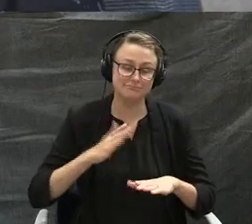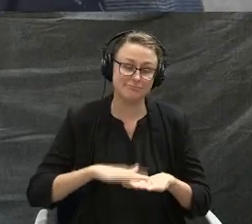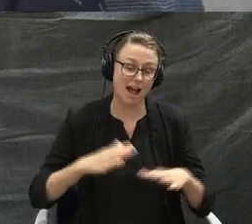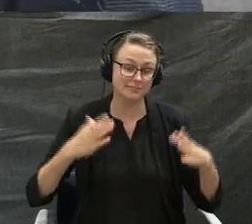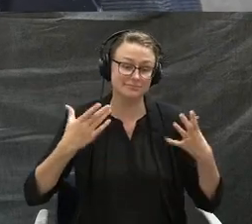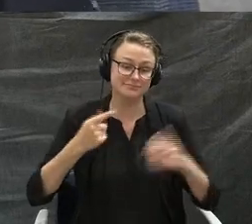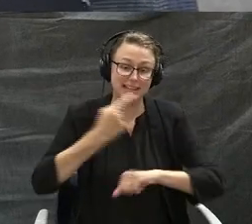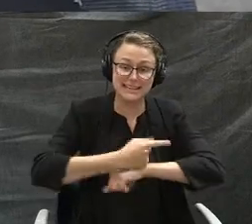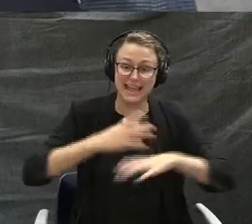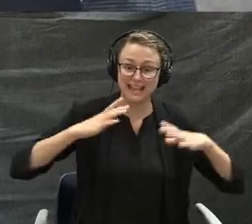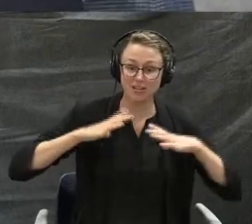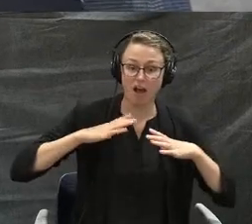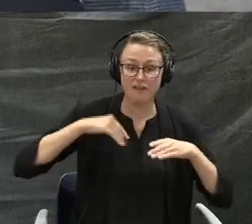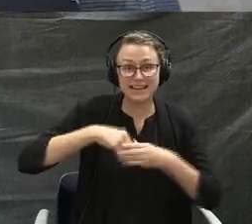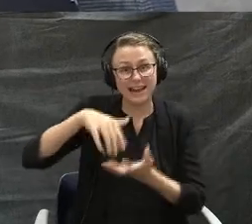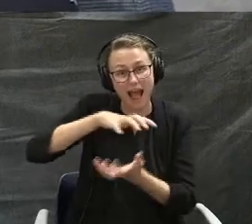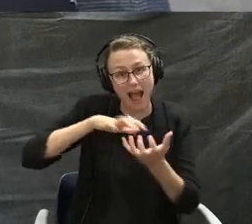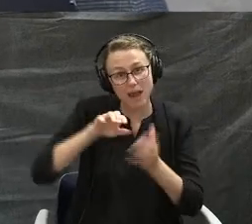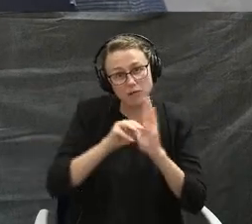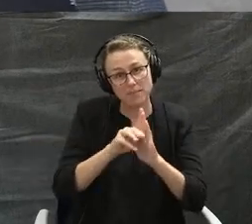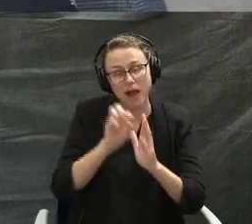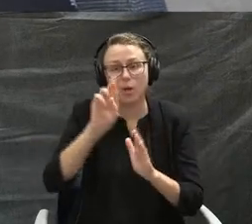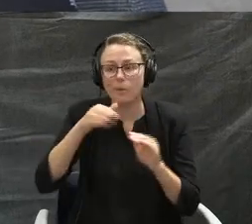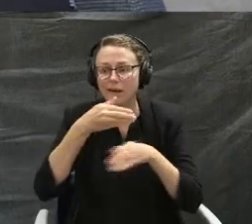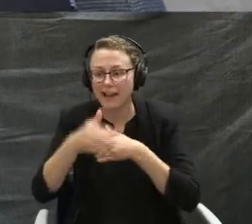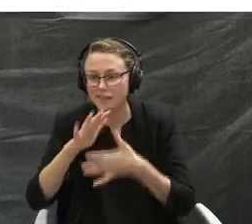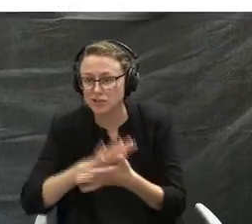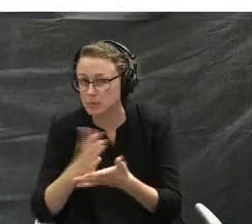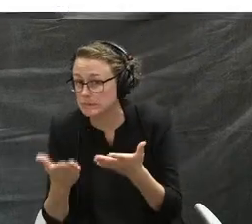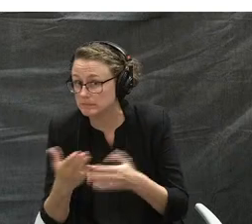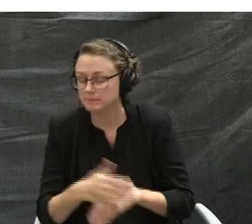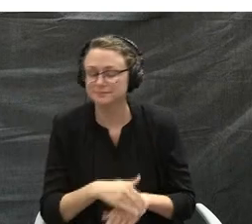school? Lindsey Jordan of Excelsior says thank you for all